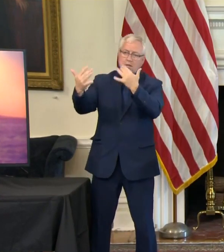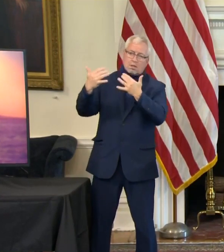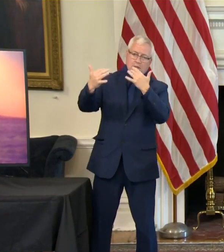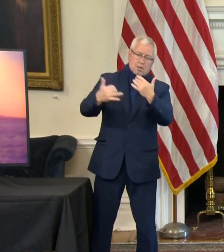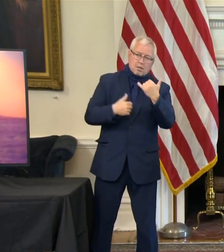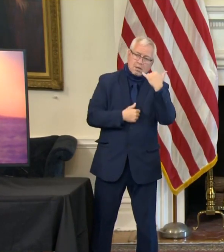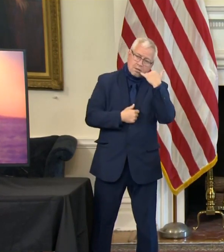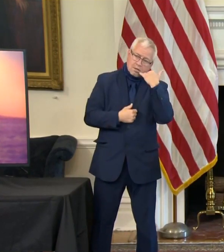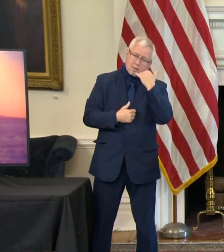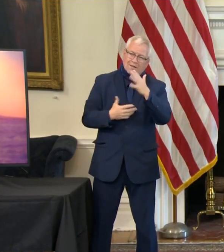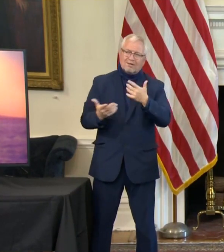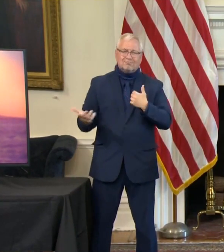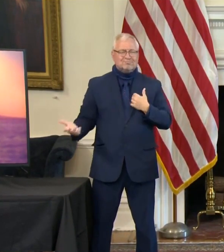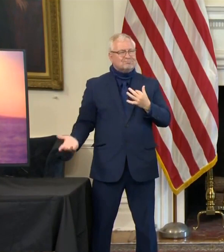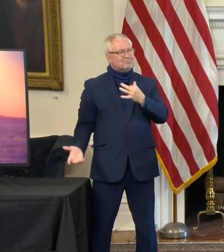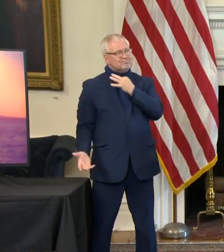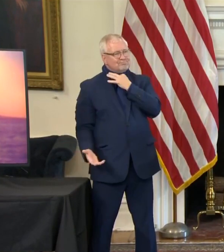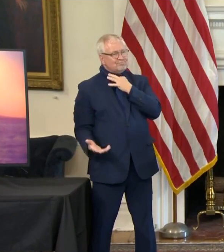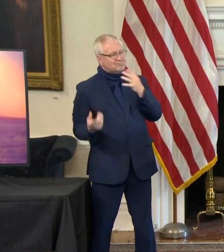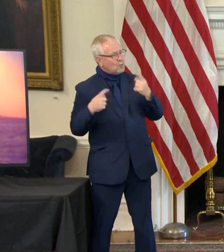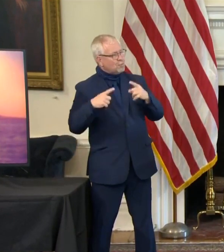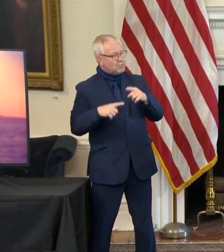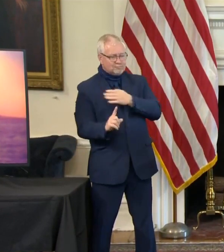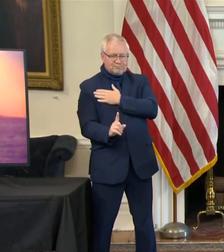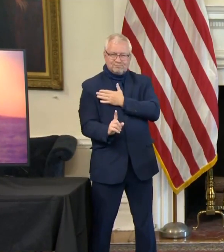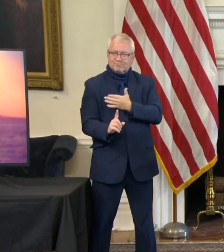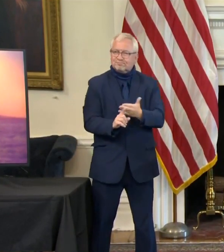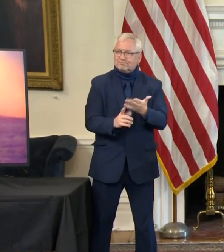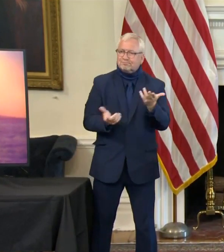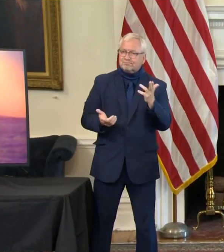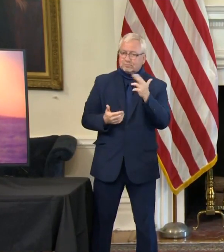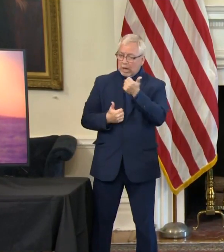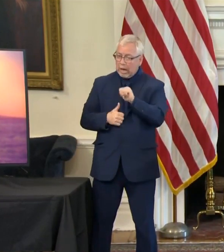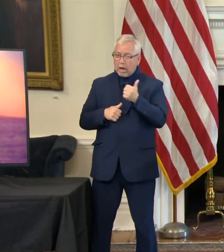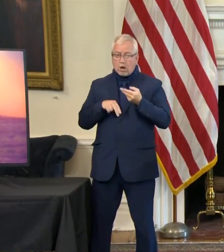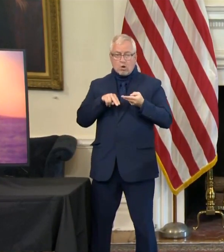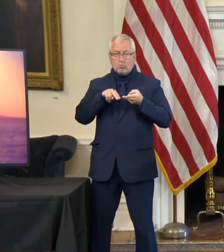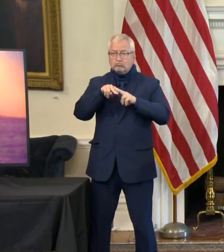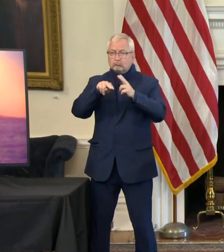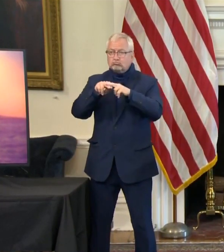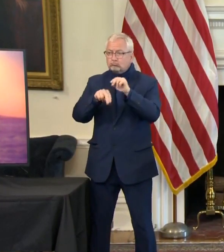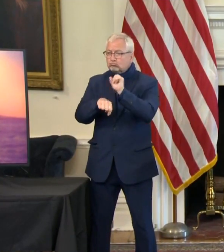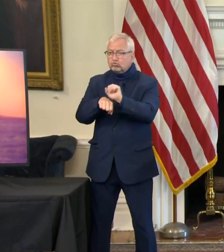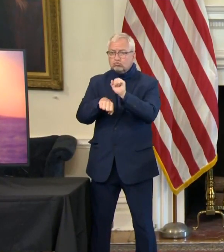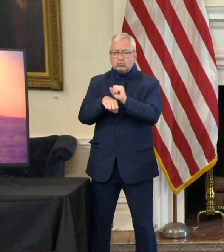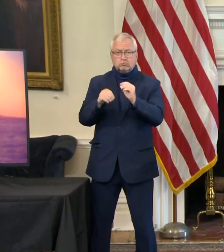BACKLOGS AND WAIT TIMES. CAN YOU UPDATE US ON WHAT IS GOING ON WITH UNEMPLOYMENT?